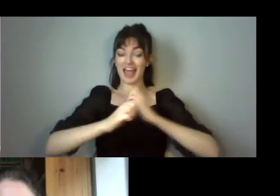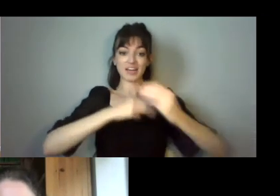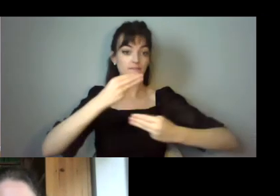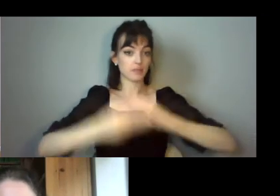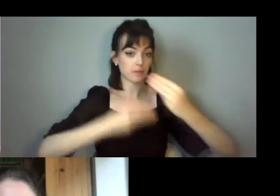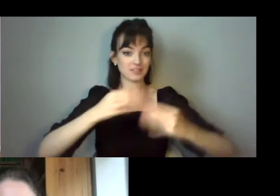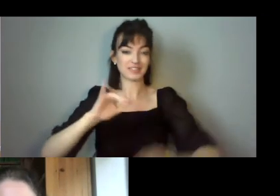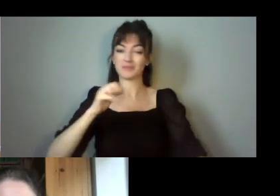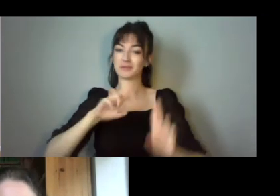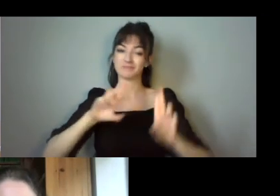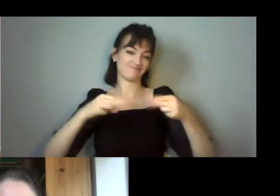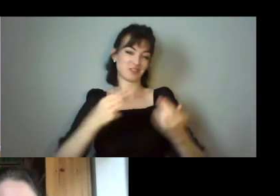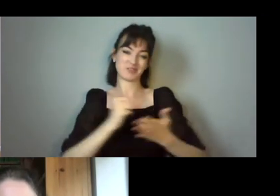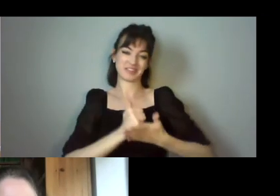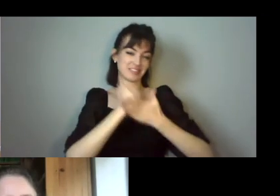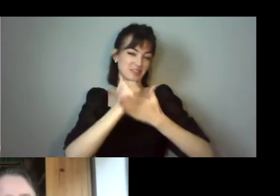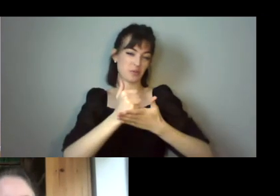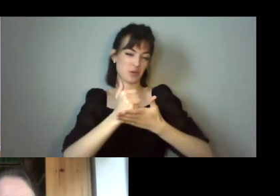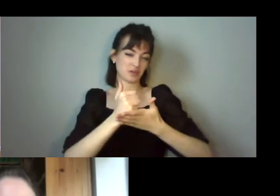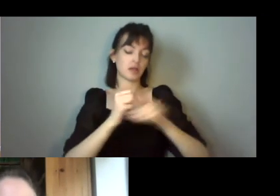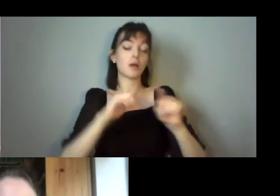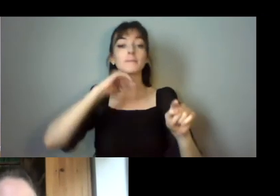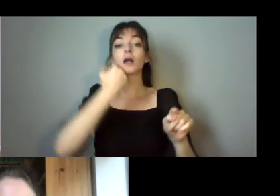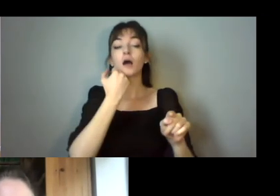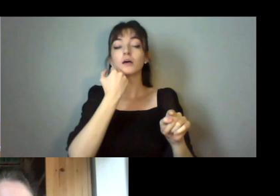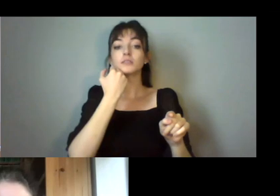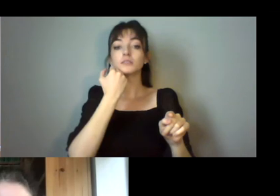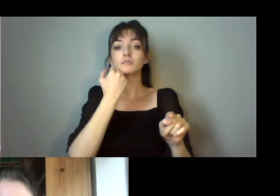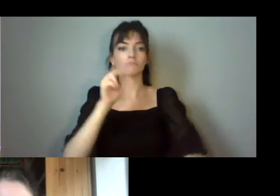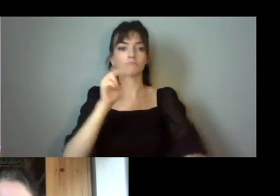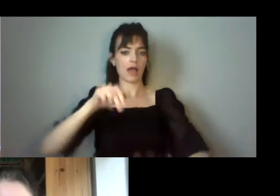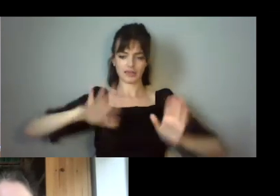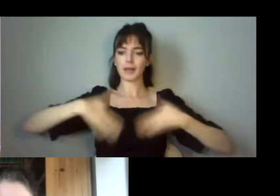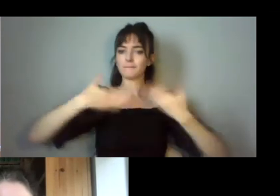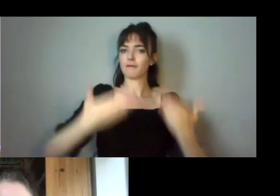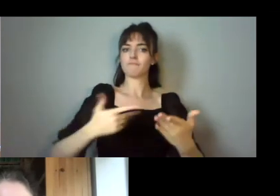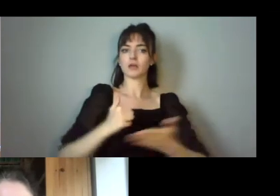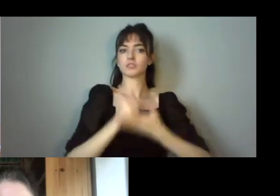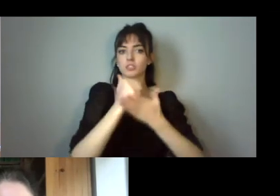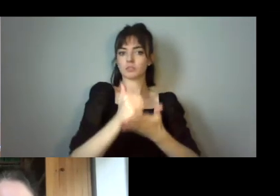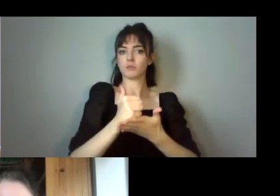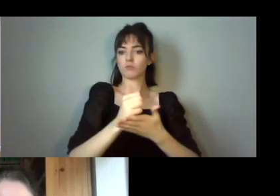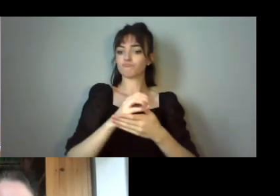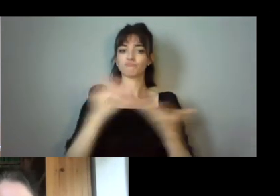arrangement formalised because we can provide now the support on informal basis, it works,